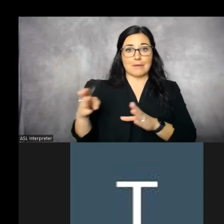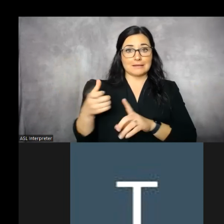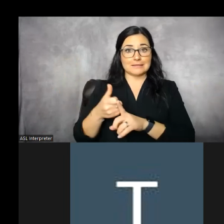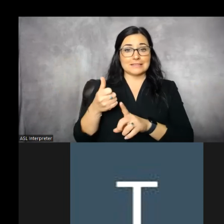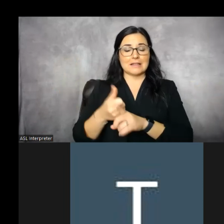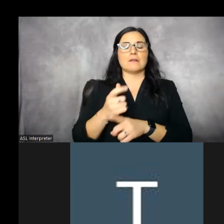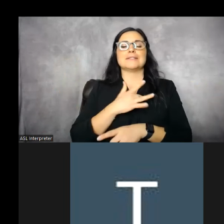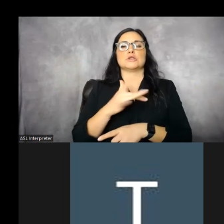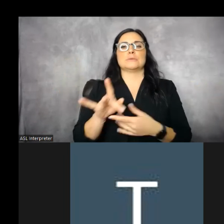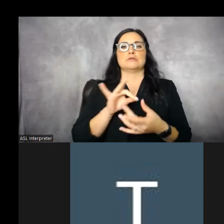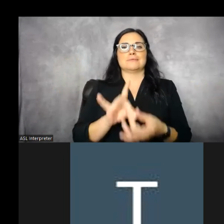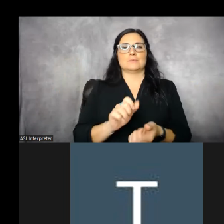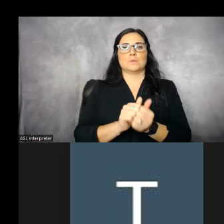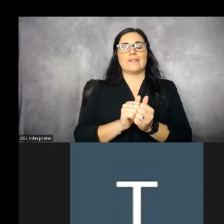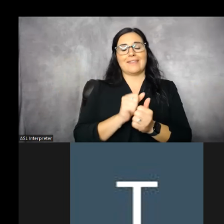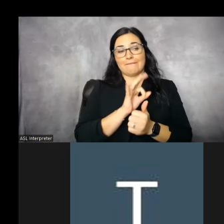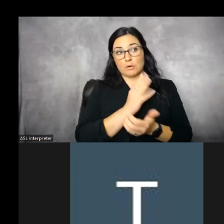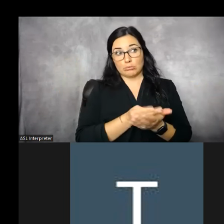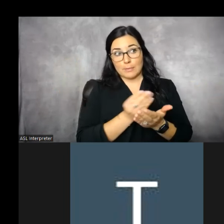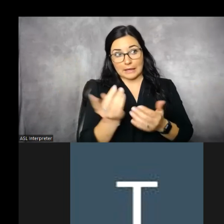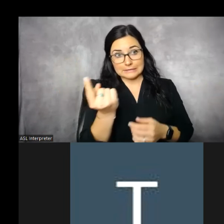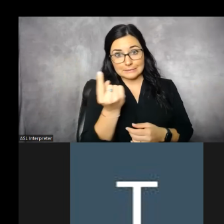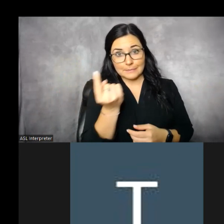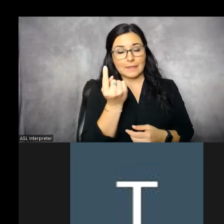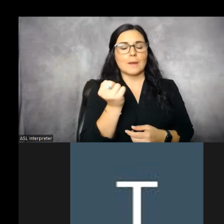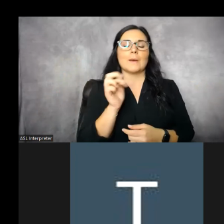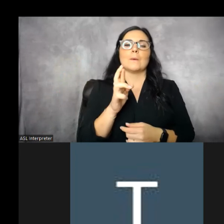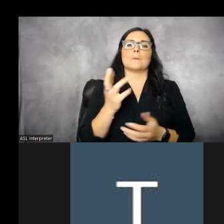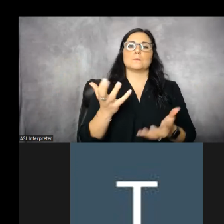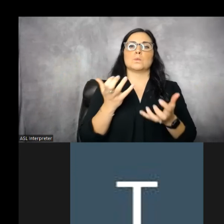to when you're looking to buy something. Or you're looking to adopt something.